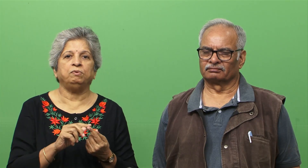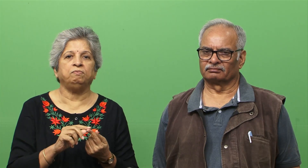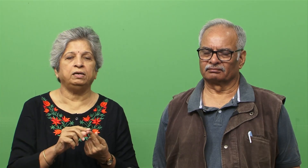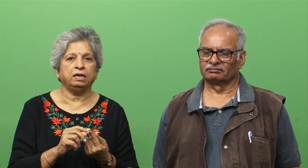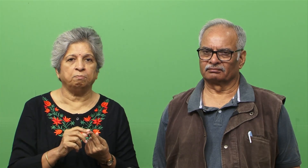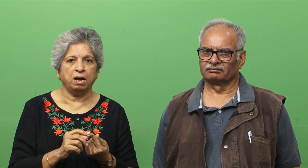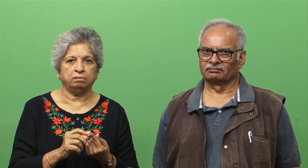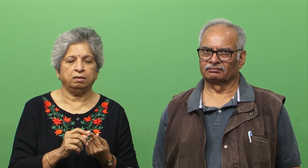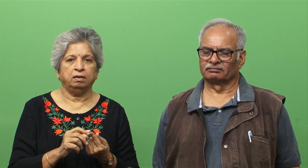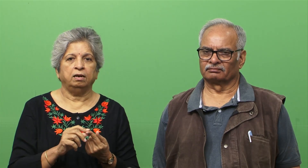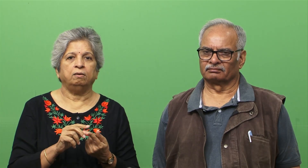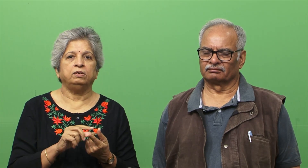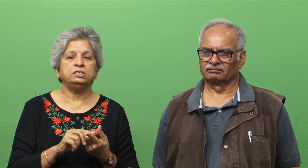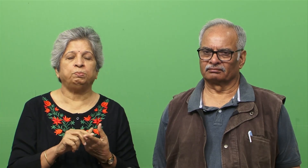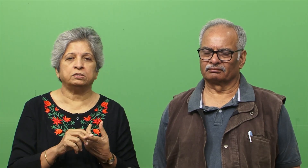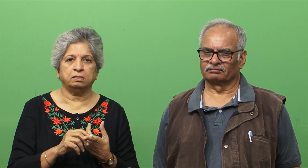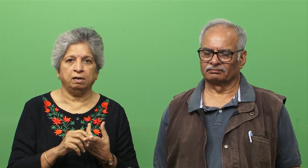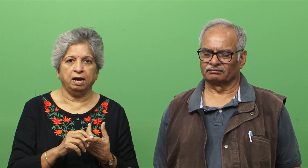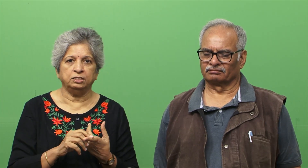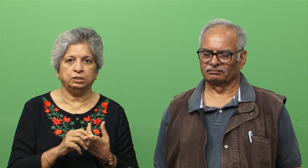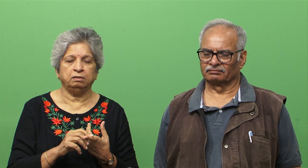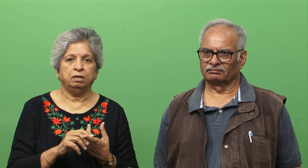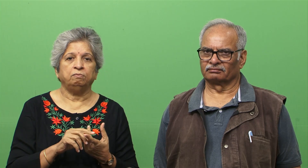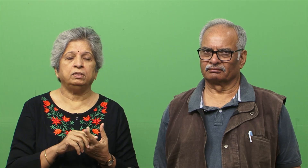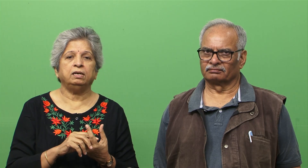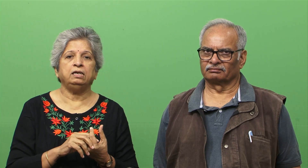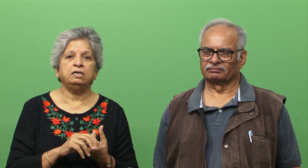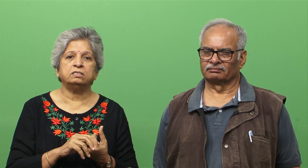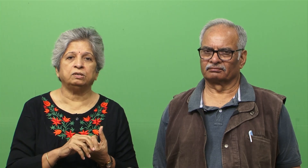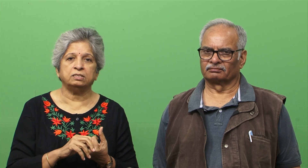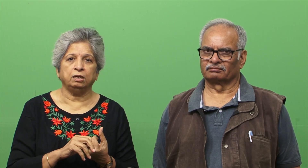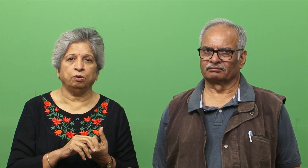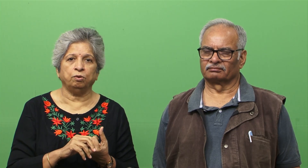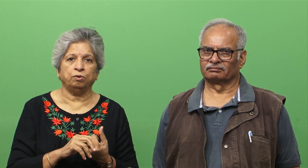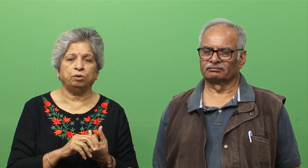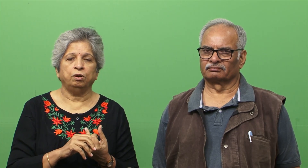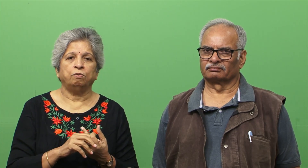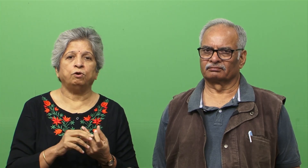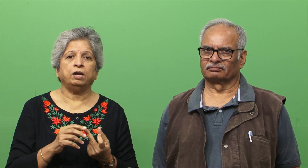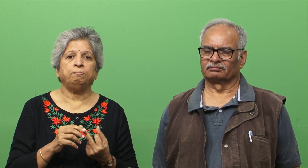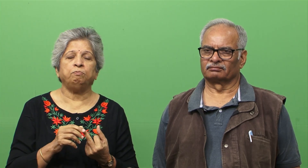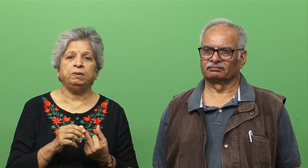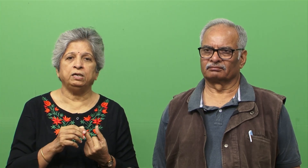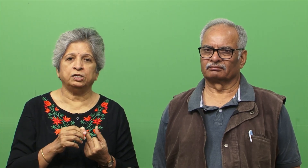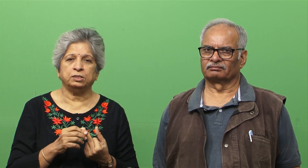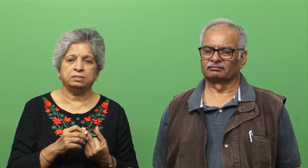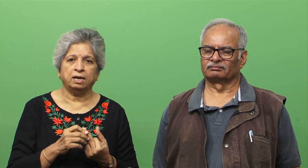he will take bath his personal hygiene whether he needs dressing or not what type of medications are